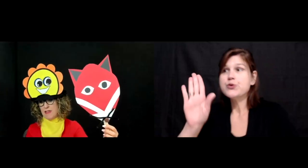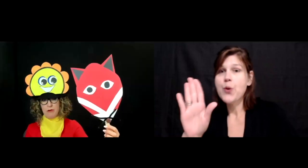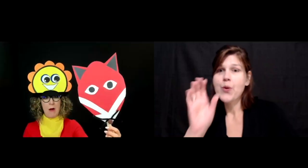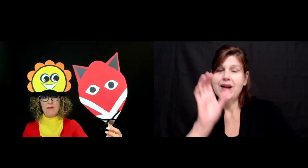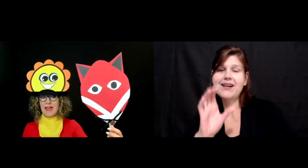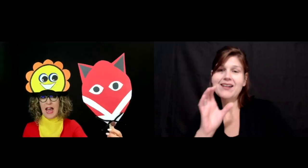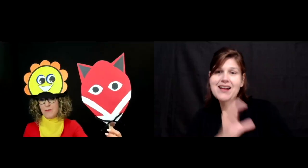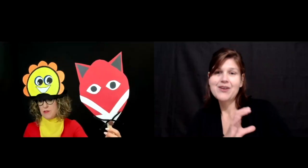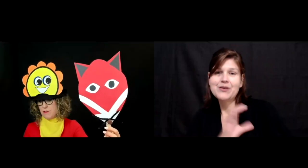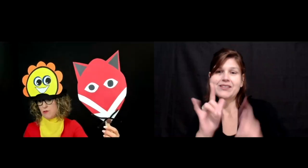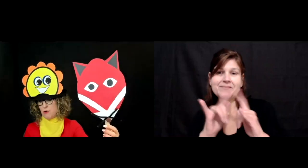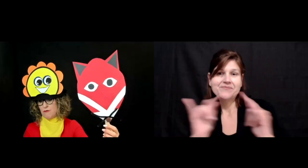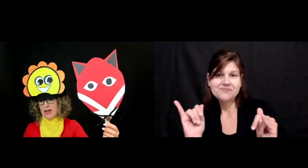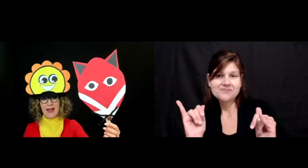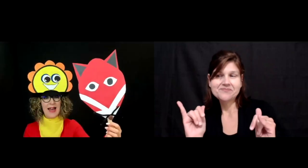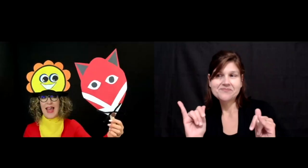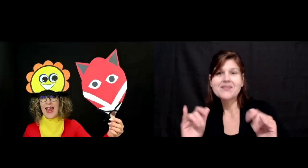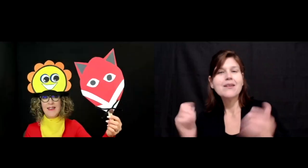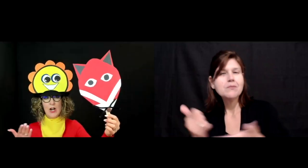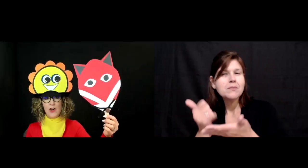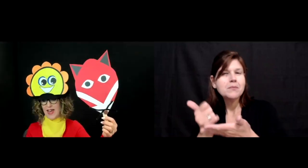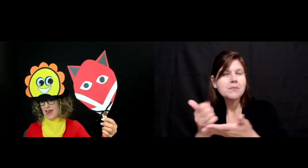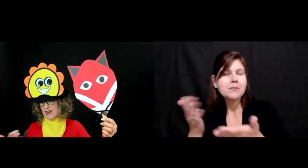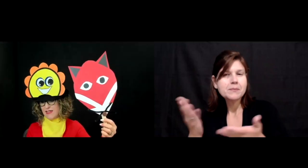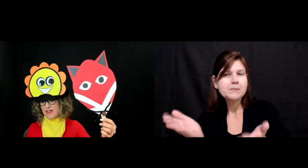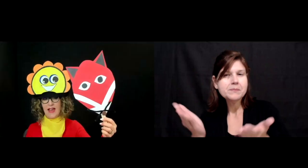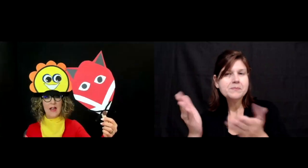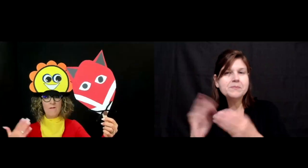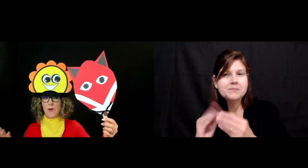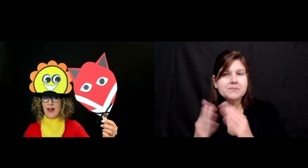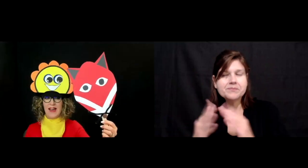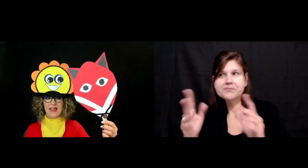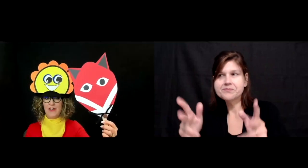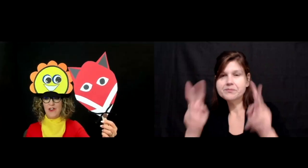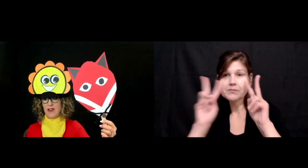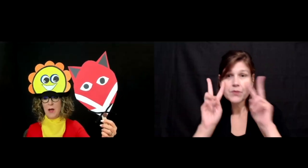It promotes engagement in story, again, looking, listening, vocalization,